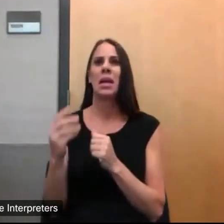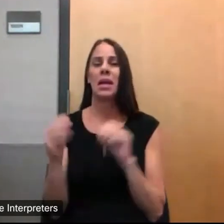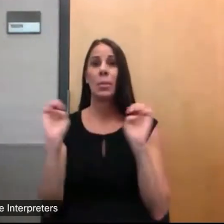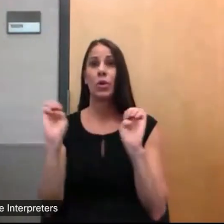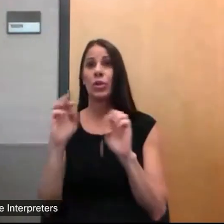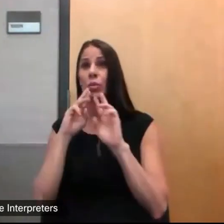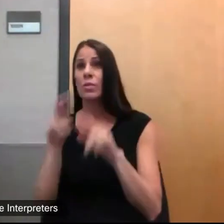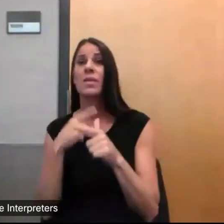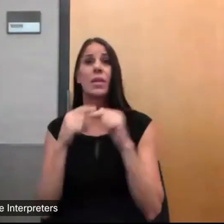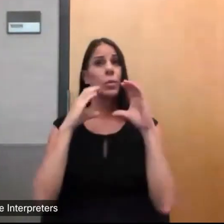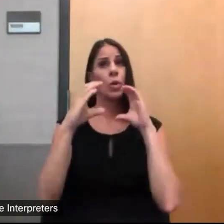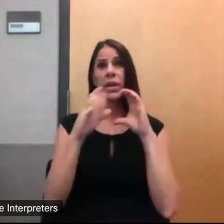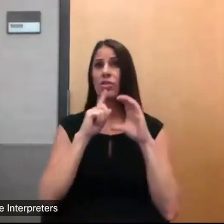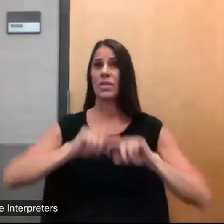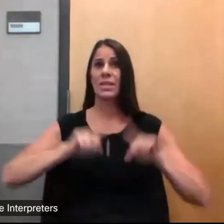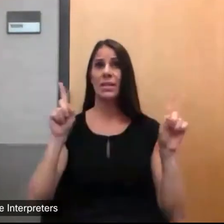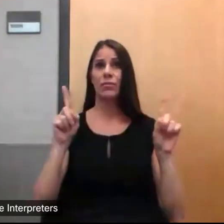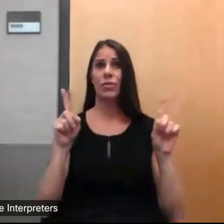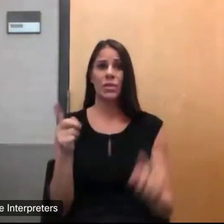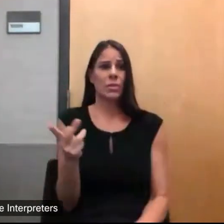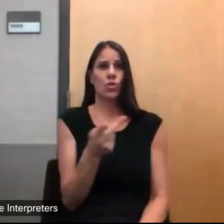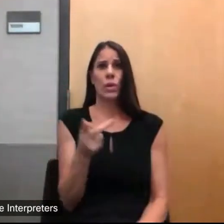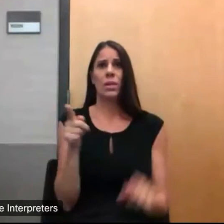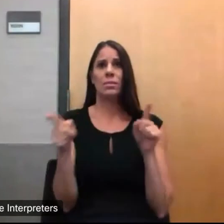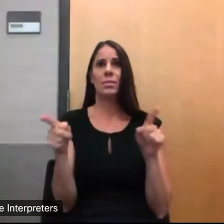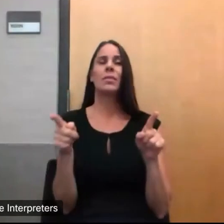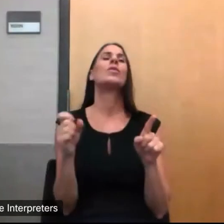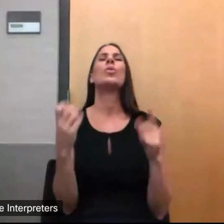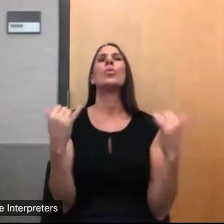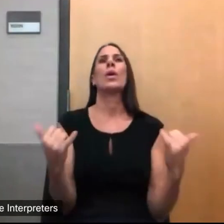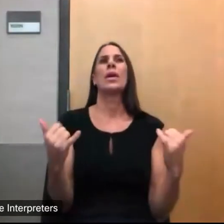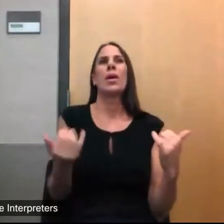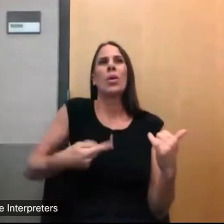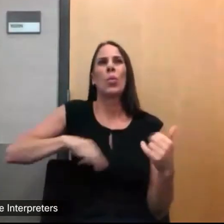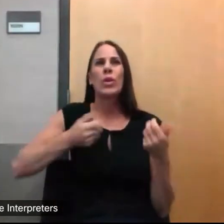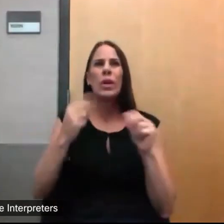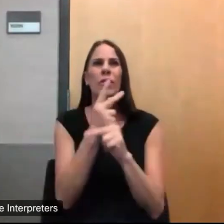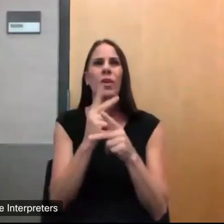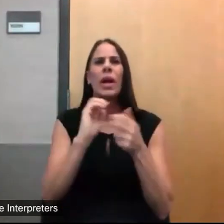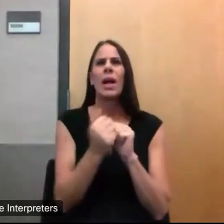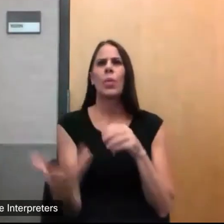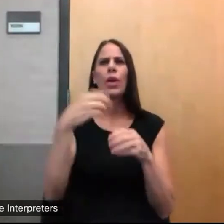you're right. Are different between those 2 and so right now we're trying to figure out like, how do we incorporate some of that surveillance for